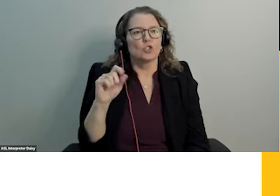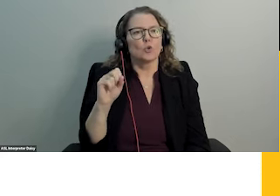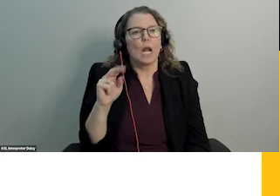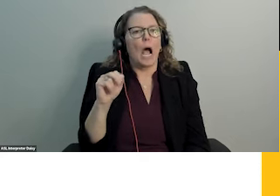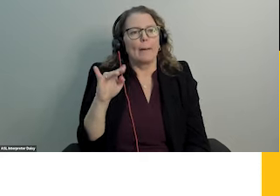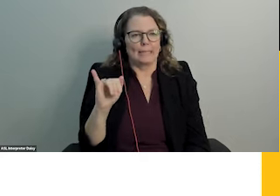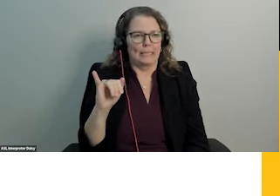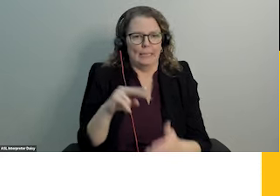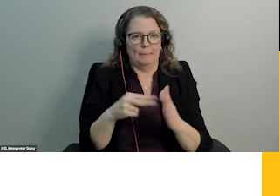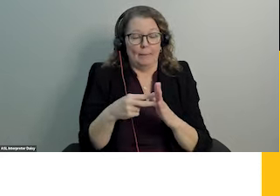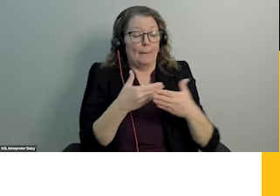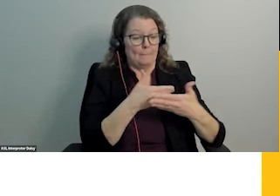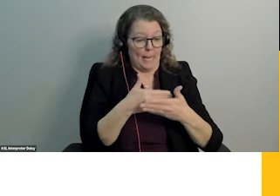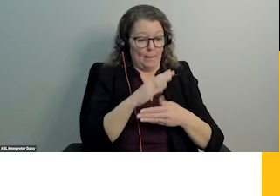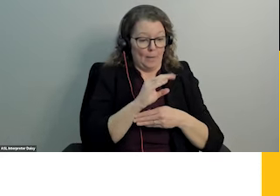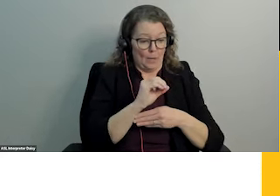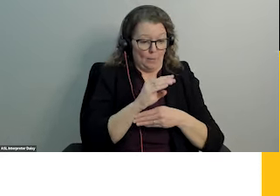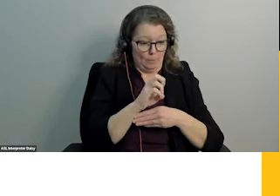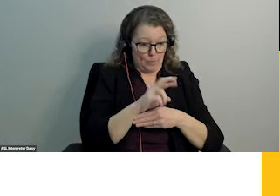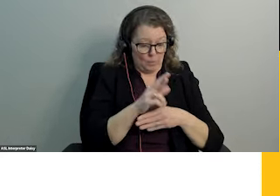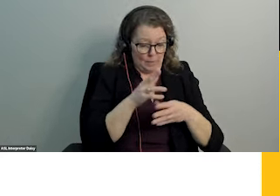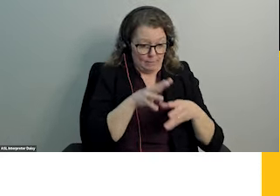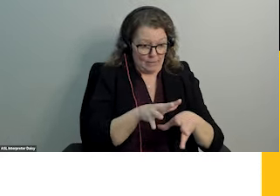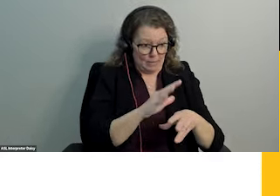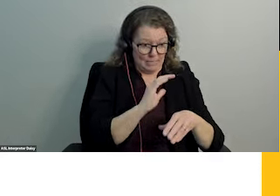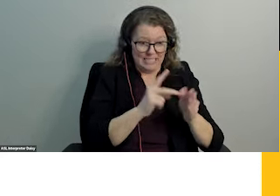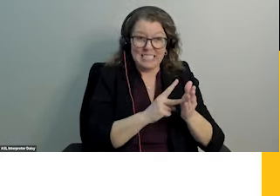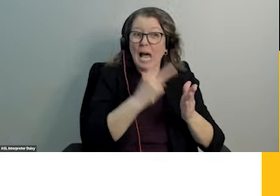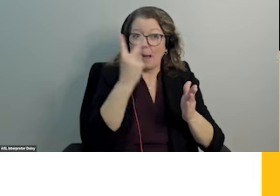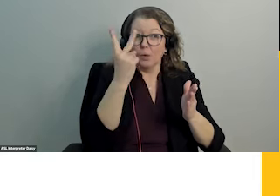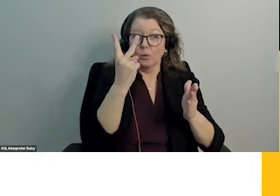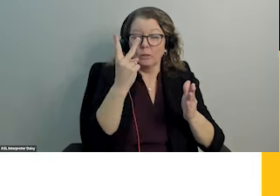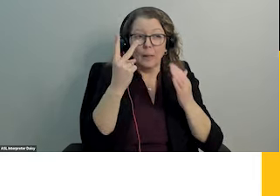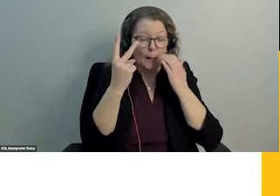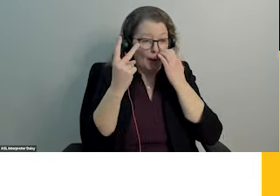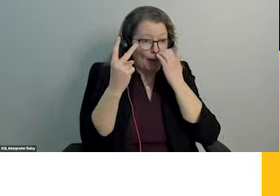we have the baby boomer generation that's set to double our population over 60